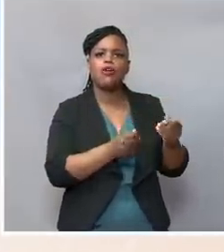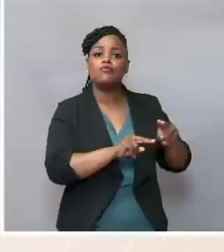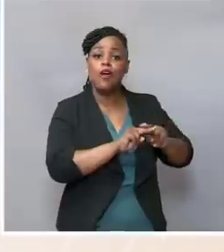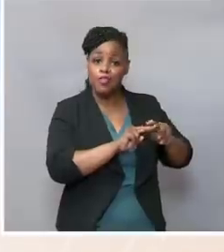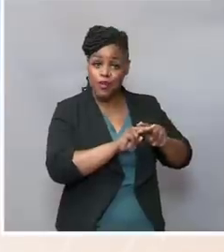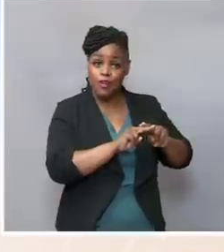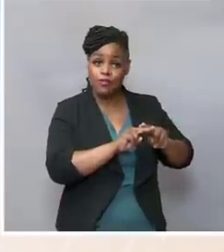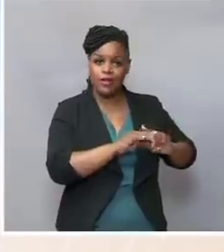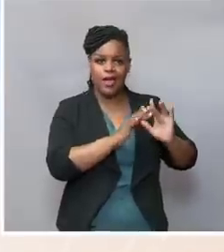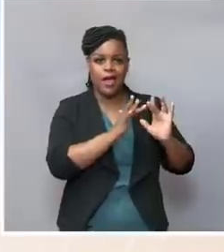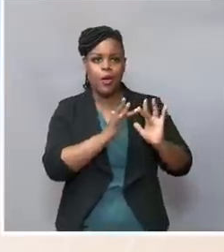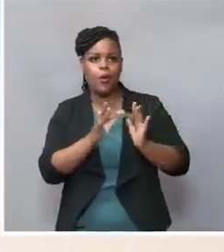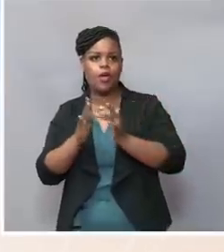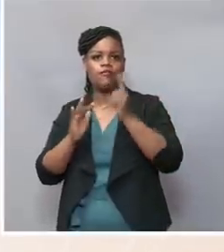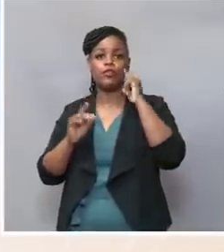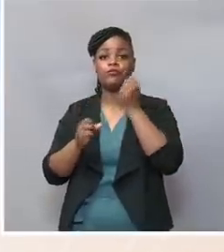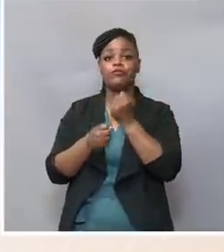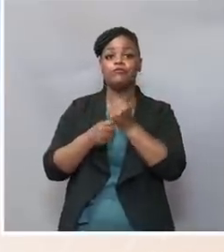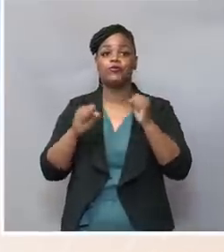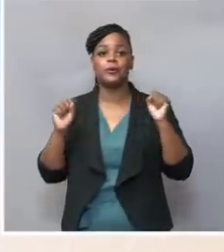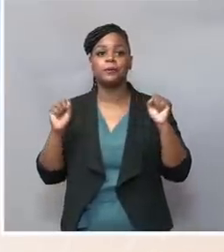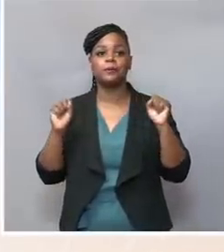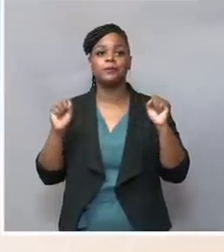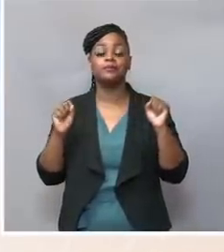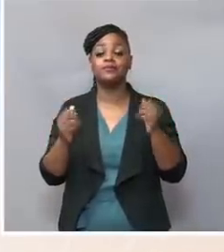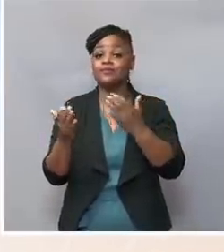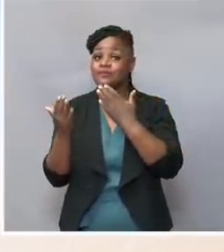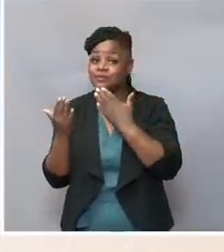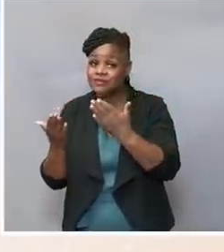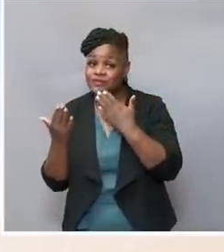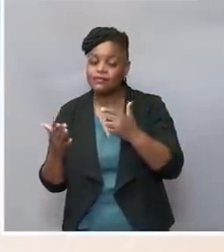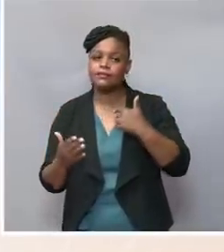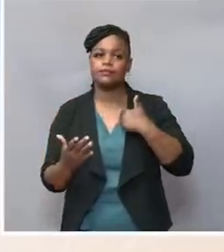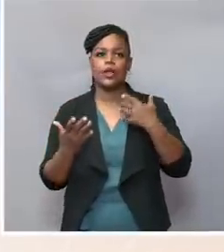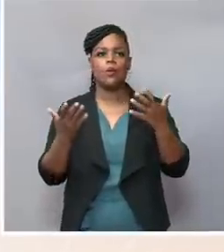to tell a more complete and inclusive history of our nation.